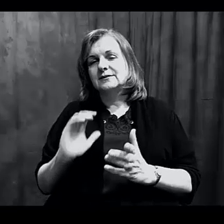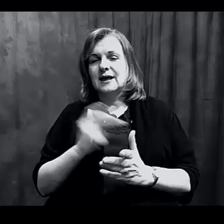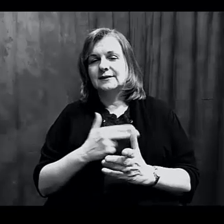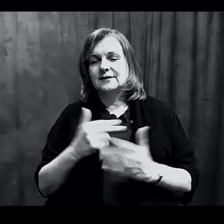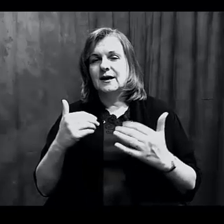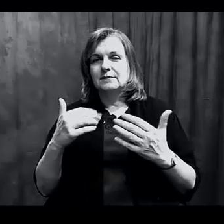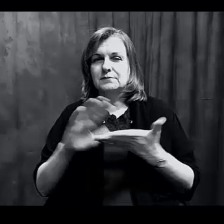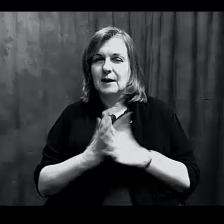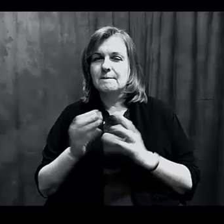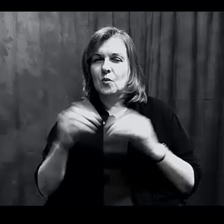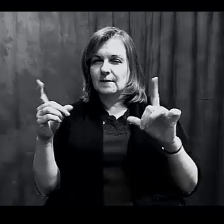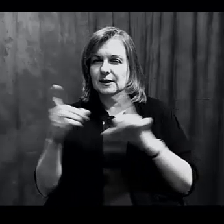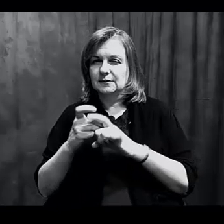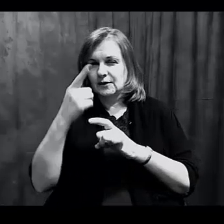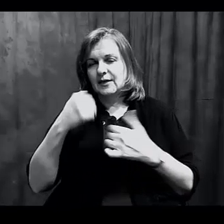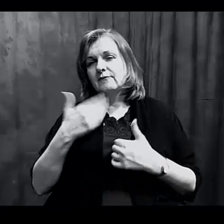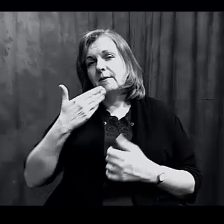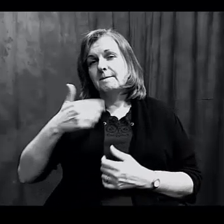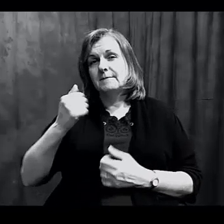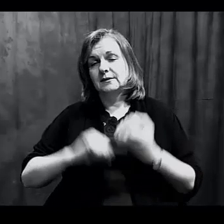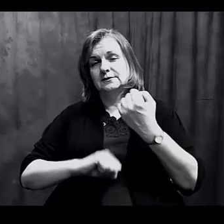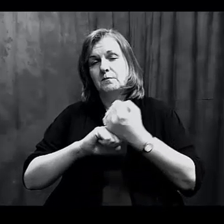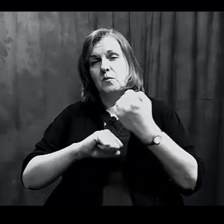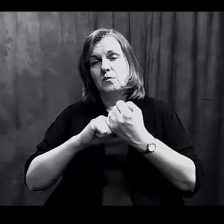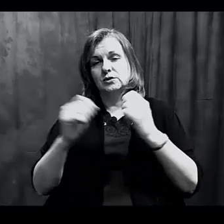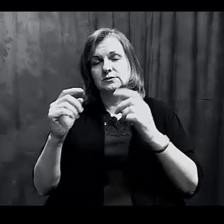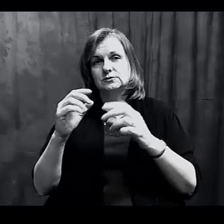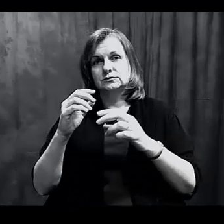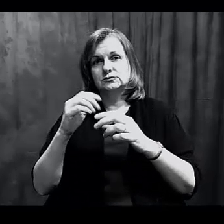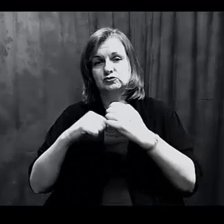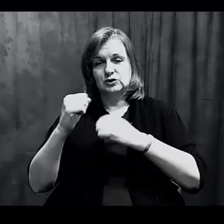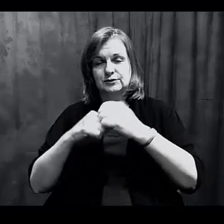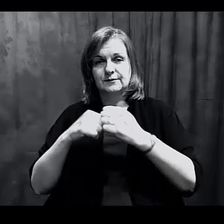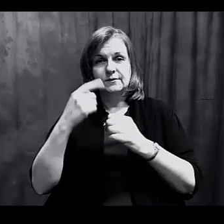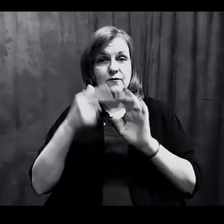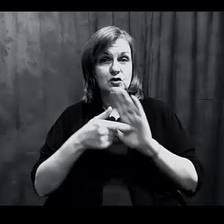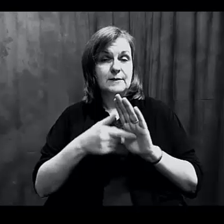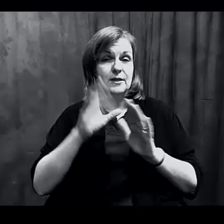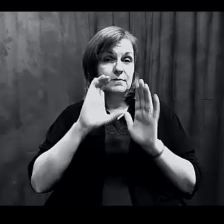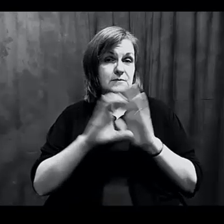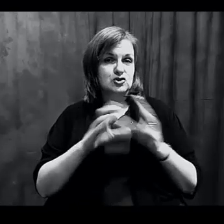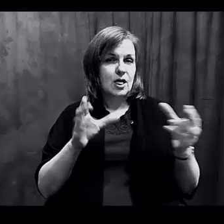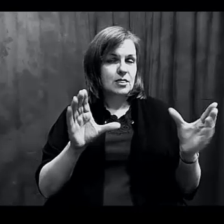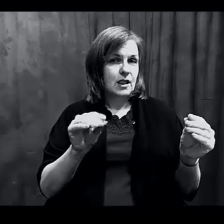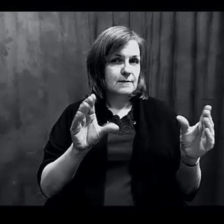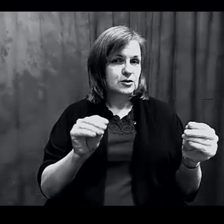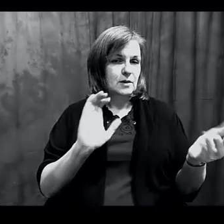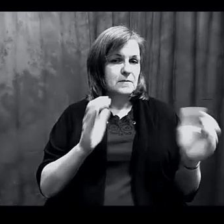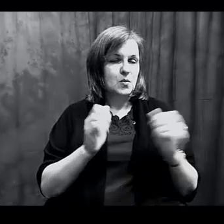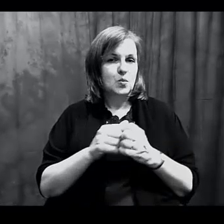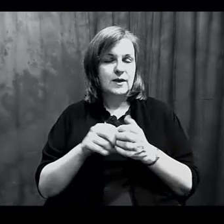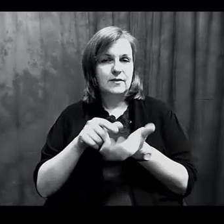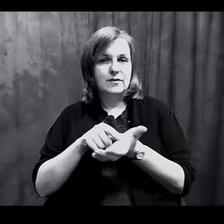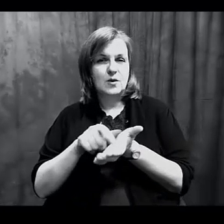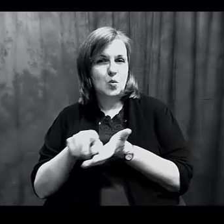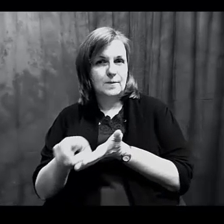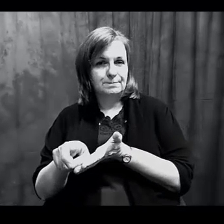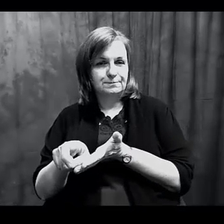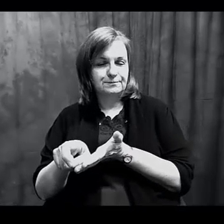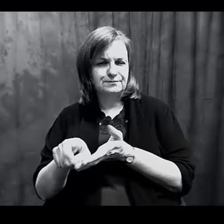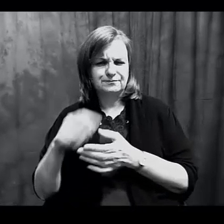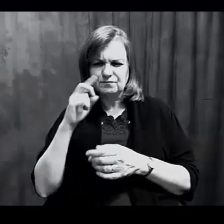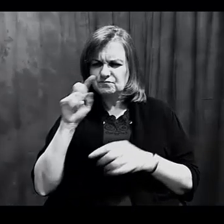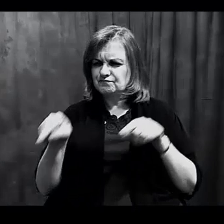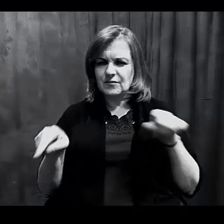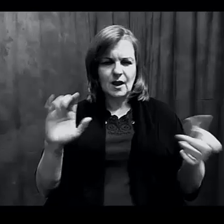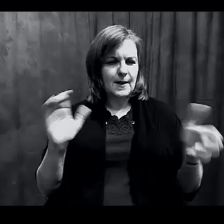this is pretty cool but it also means that we've got to deal with some very interesting characteristics associated with them